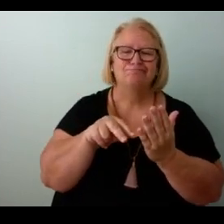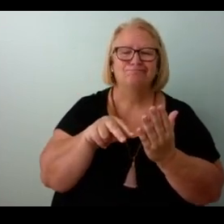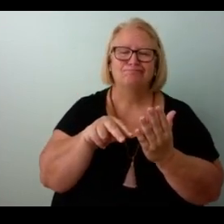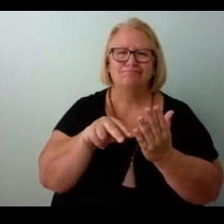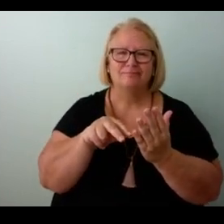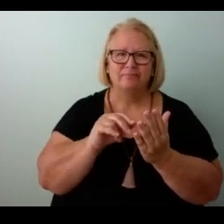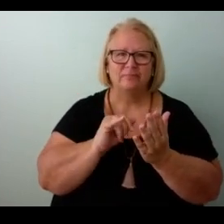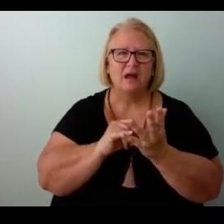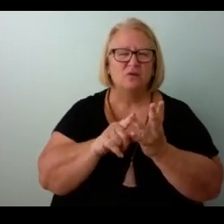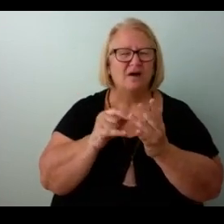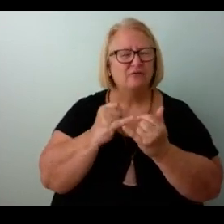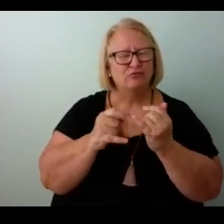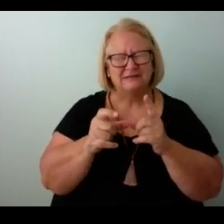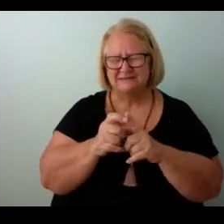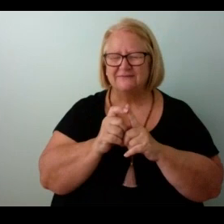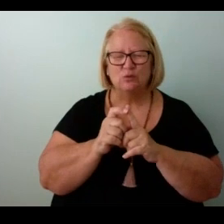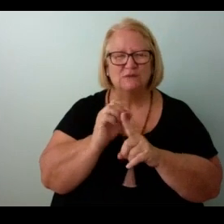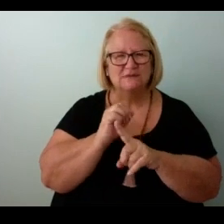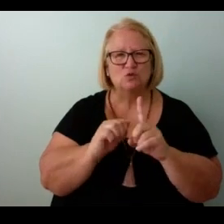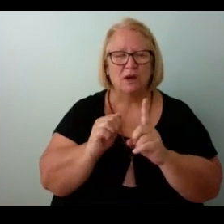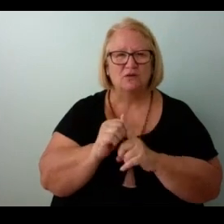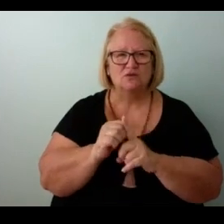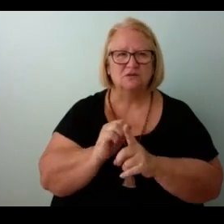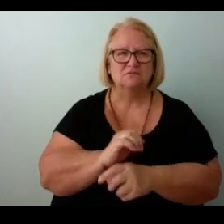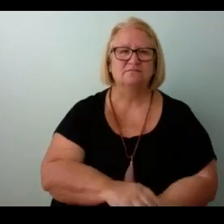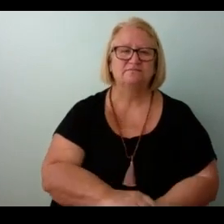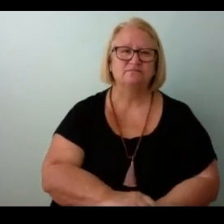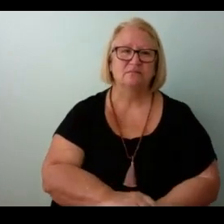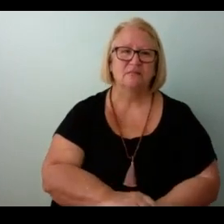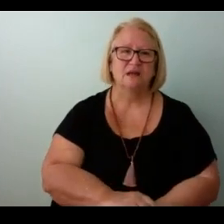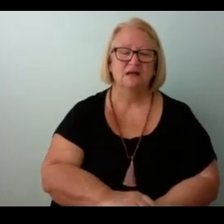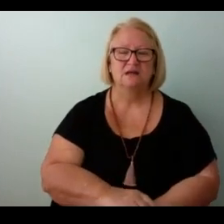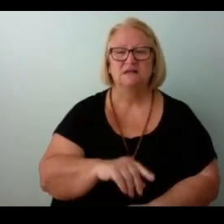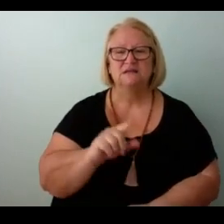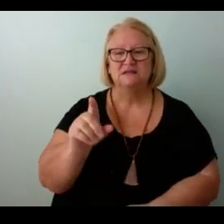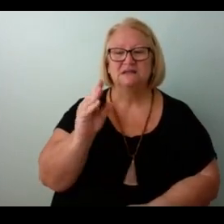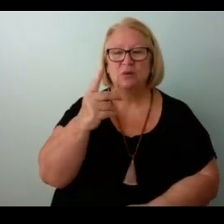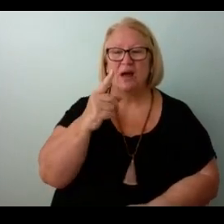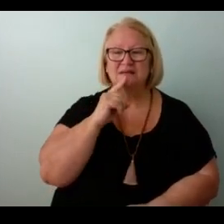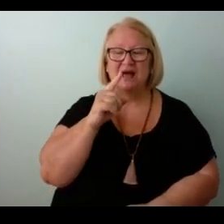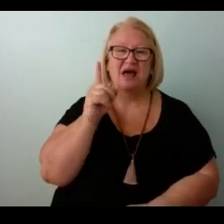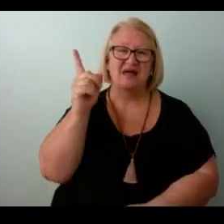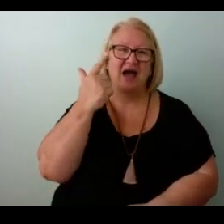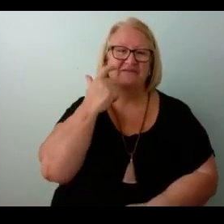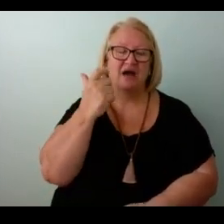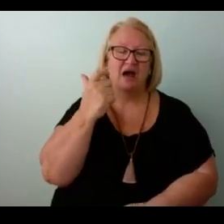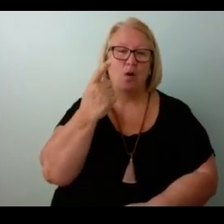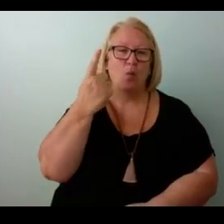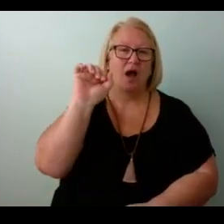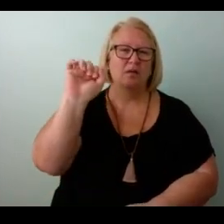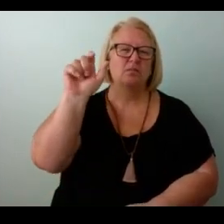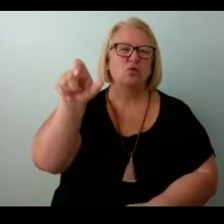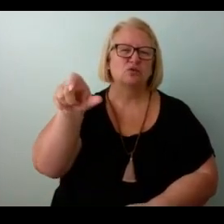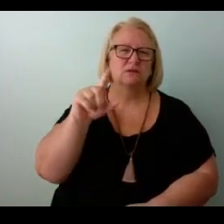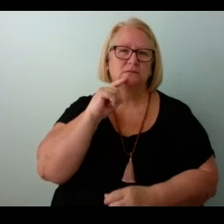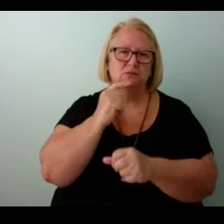Someone mention said here they found it difficult to access a financial counsellor quickly as